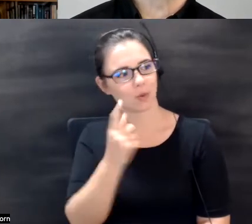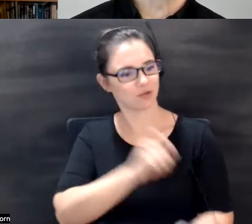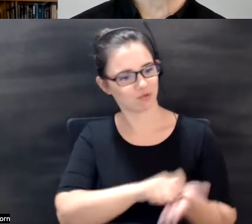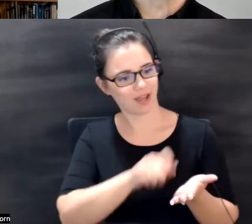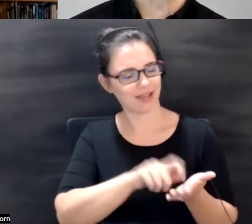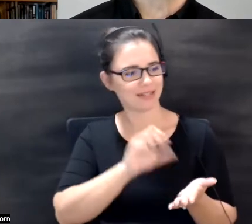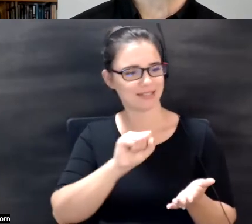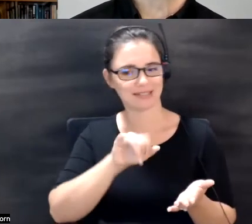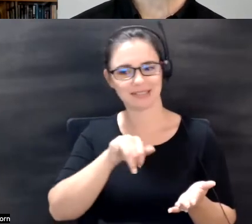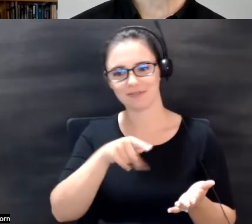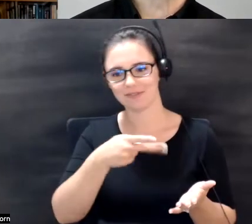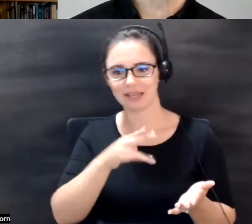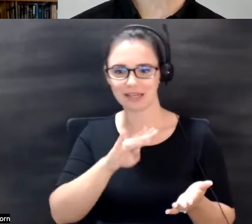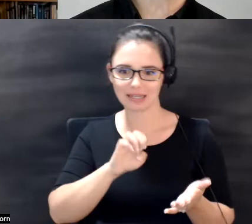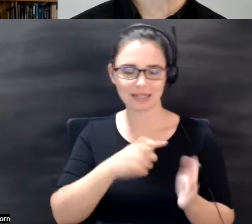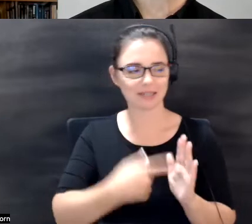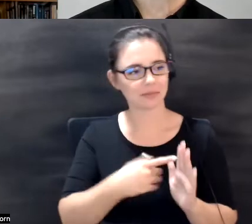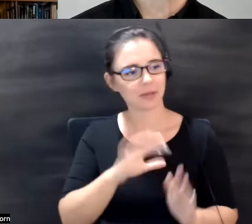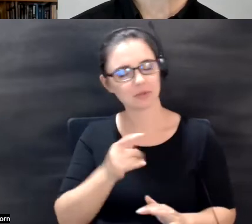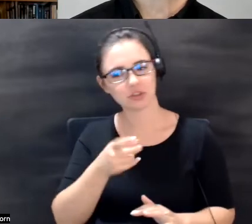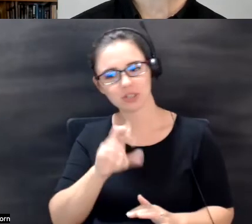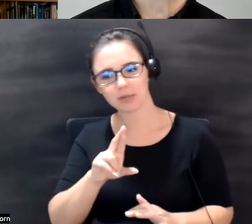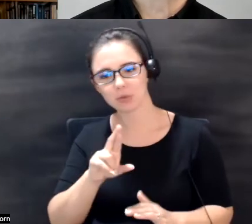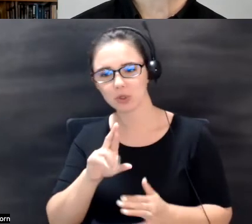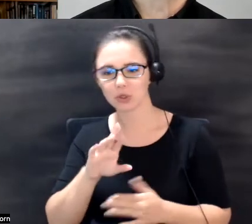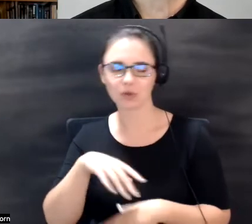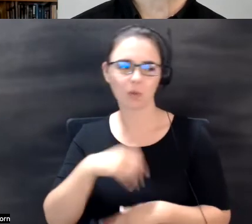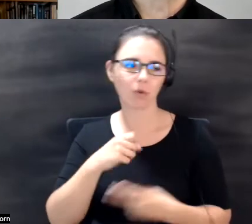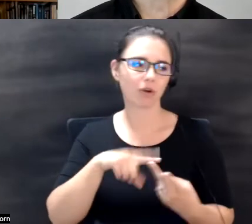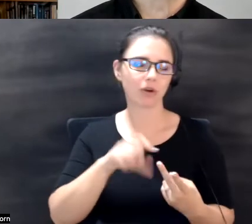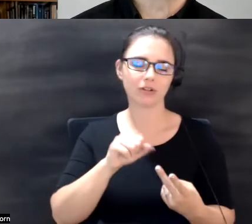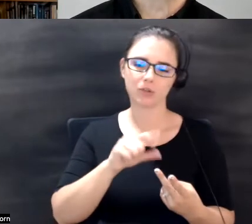write chamber pieces, or solo works. That's kind of what you're doing, you're,